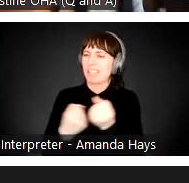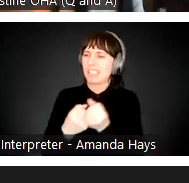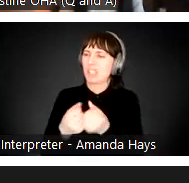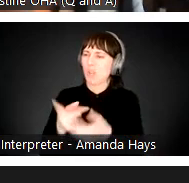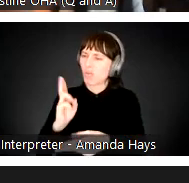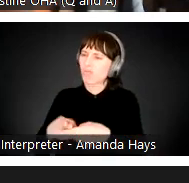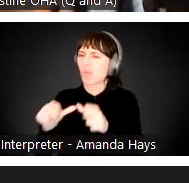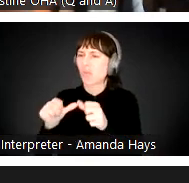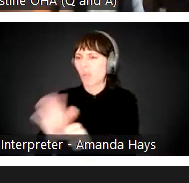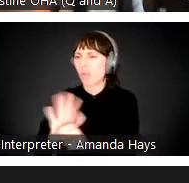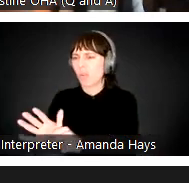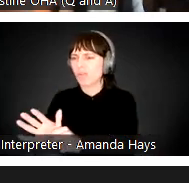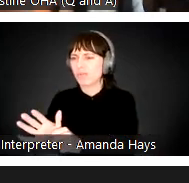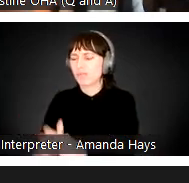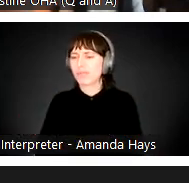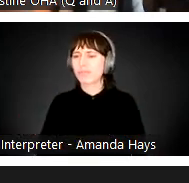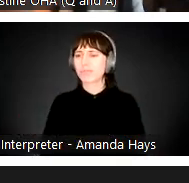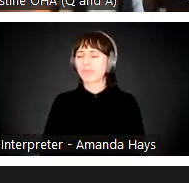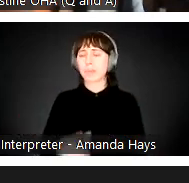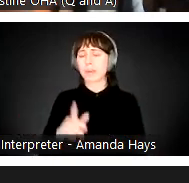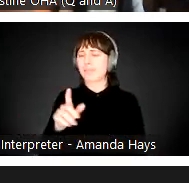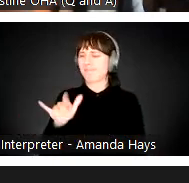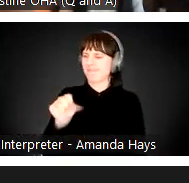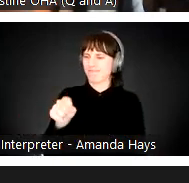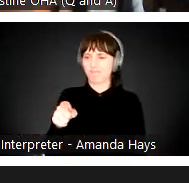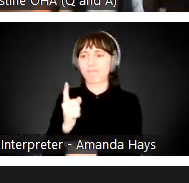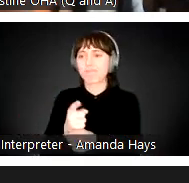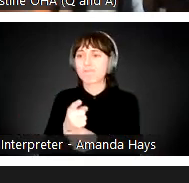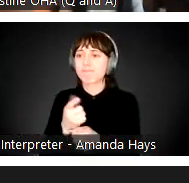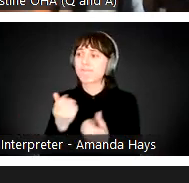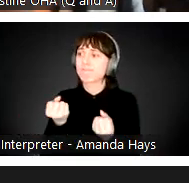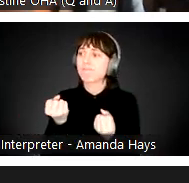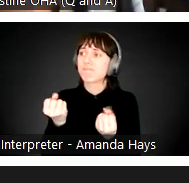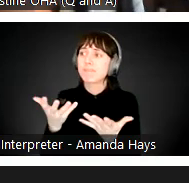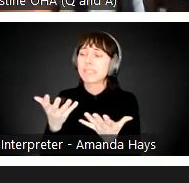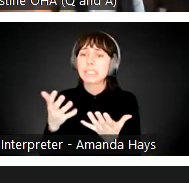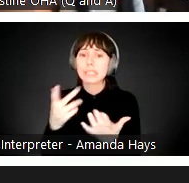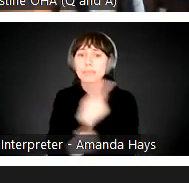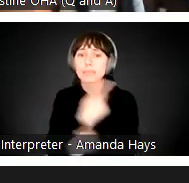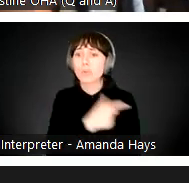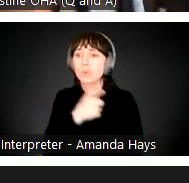see a lot of patients who, without any infection or without any remembering of